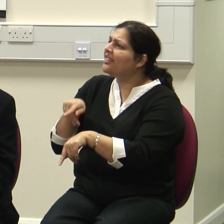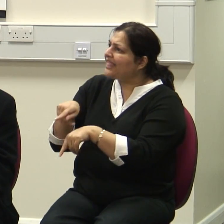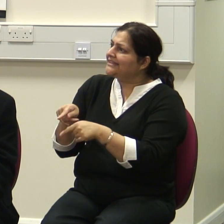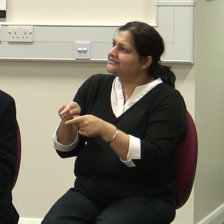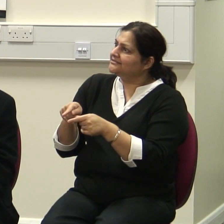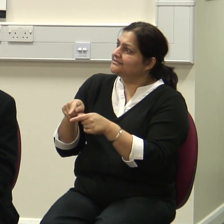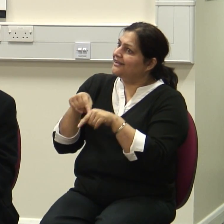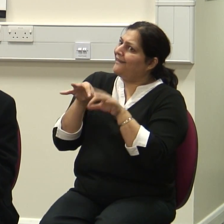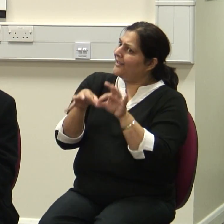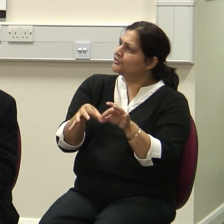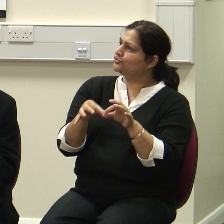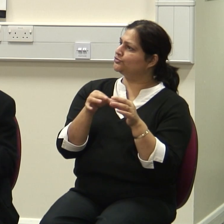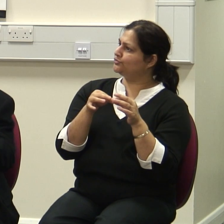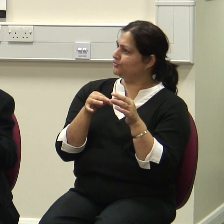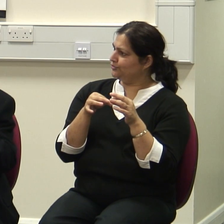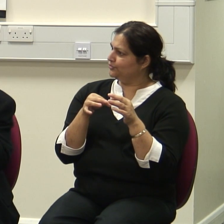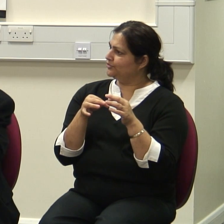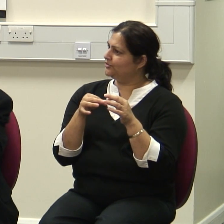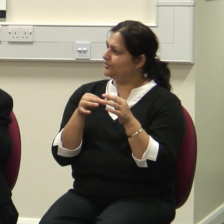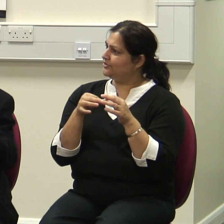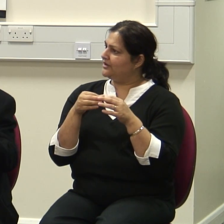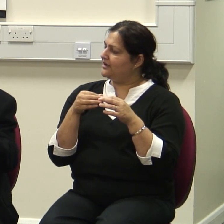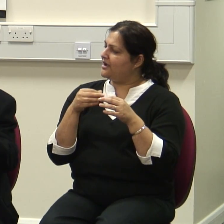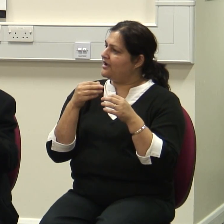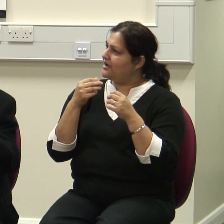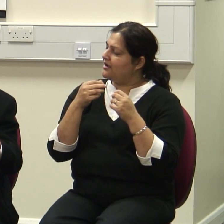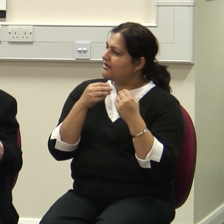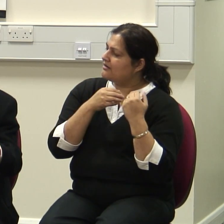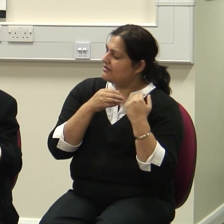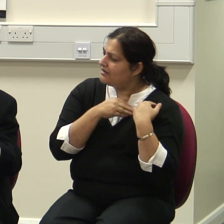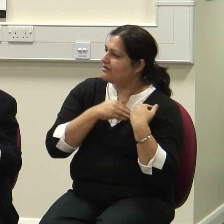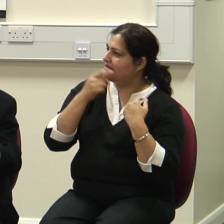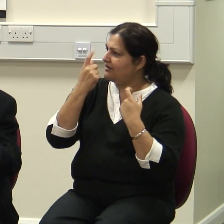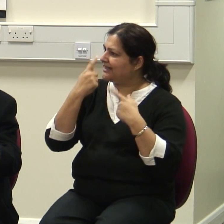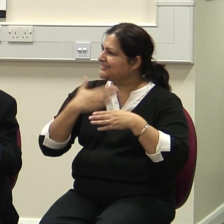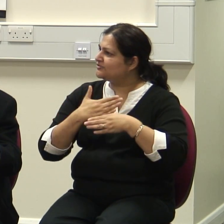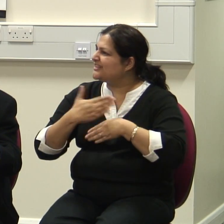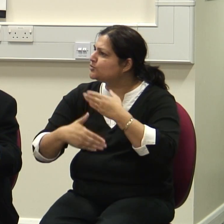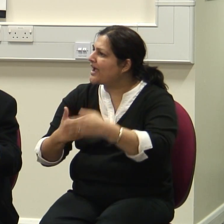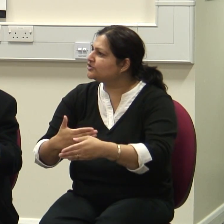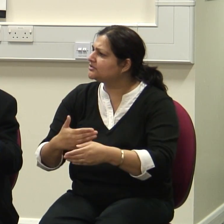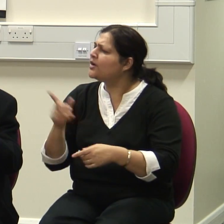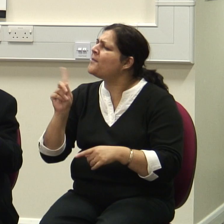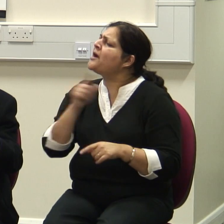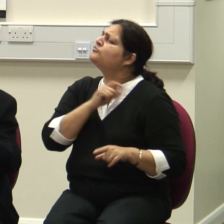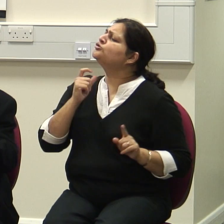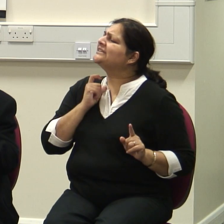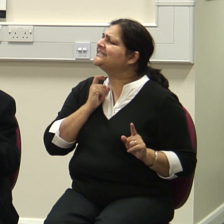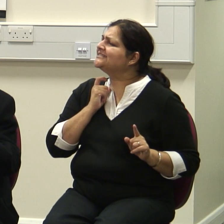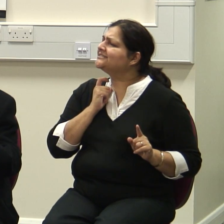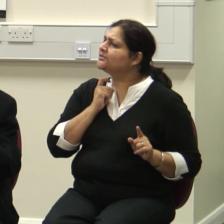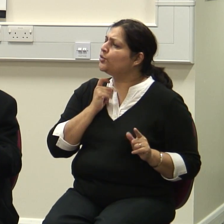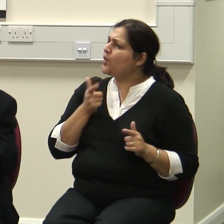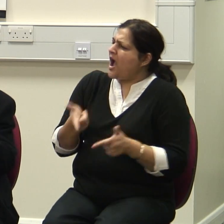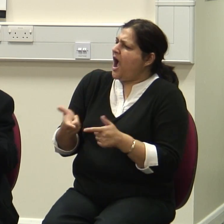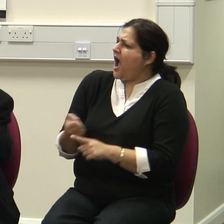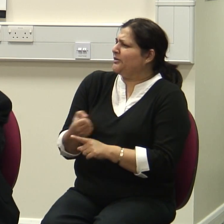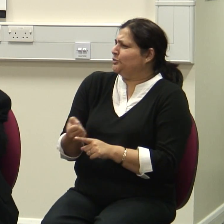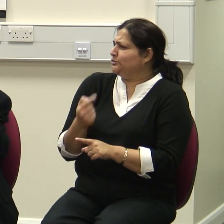this is quite pervasive – what is the responsibility for priests abusing boys, you know, there